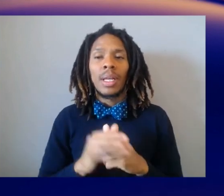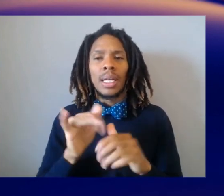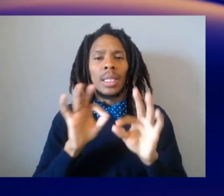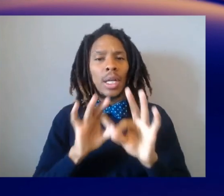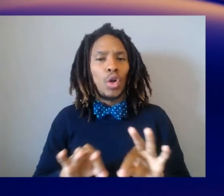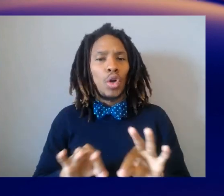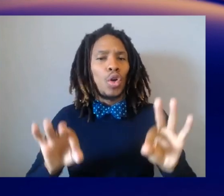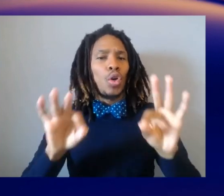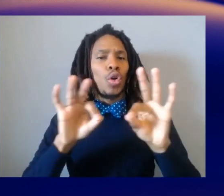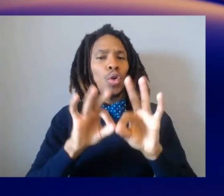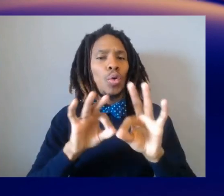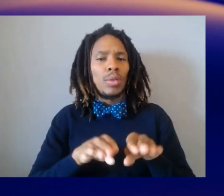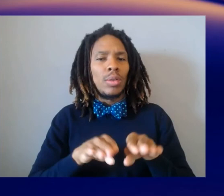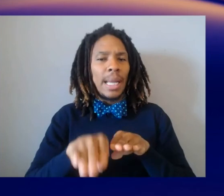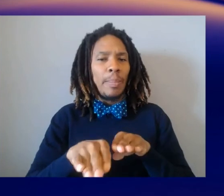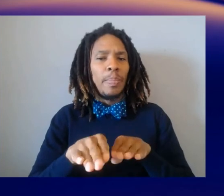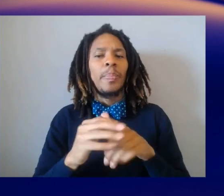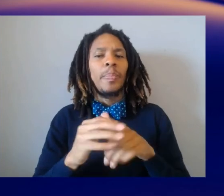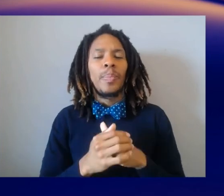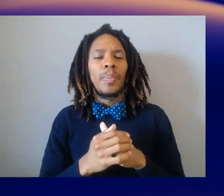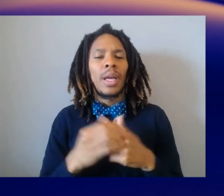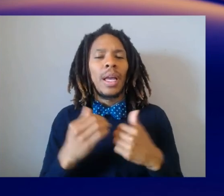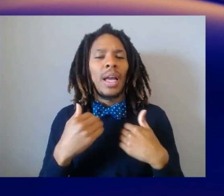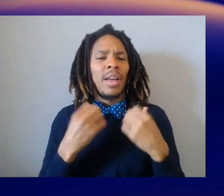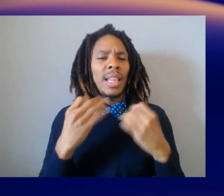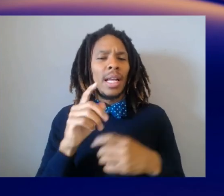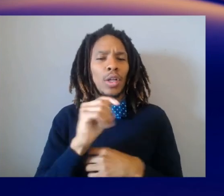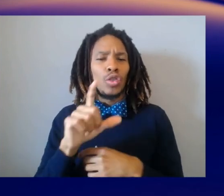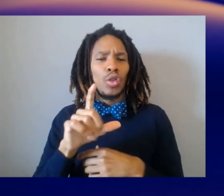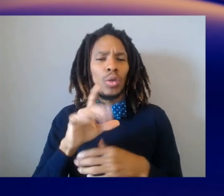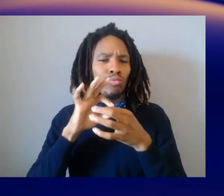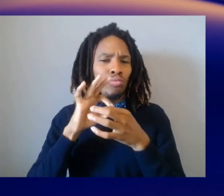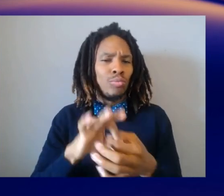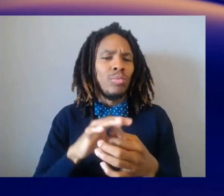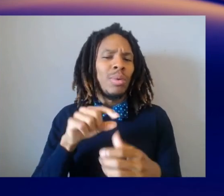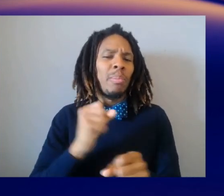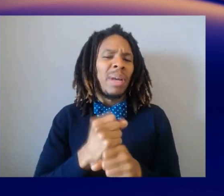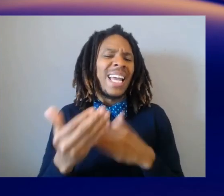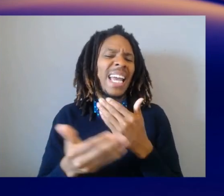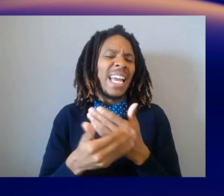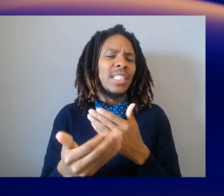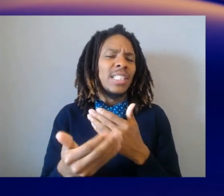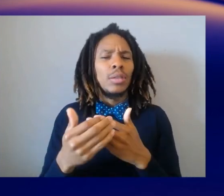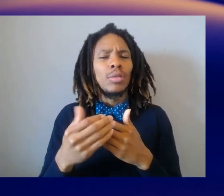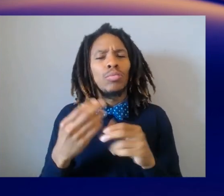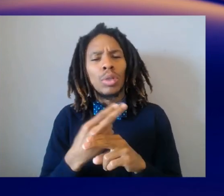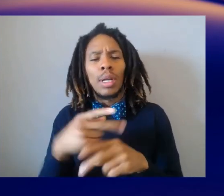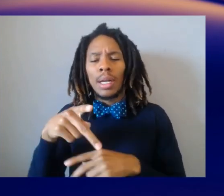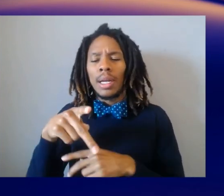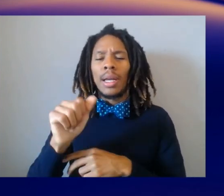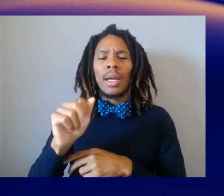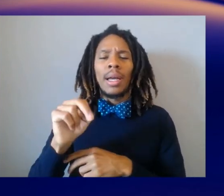And you know we've got a lot of tooling around that that makes it pretty easy to use, you know Pandas and Spark and everything else